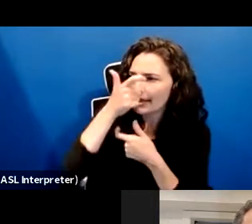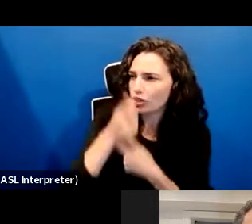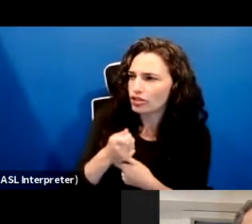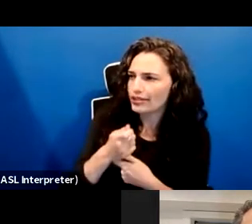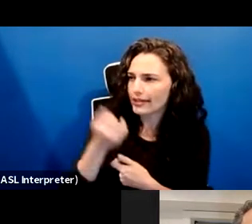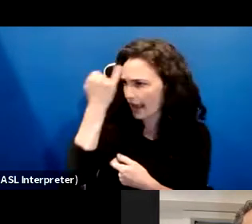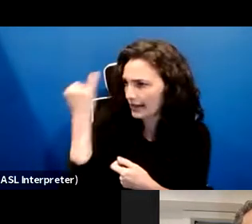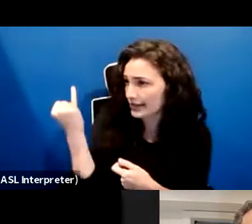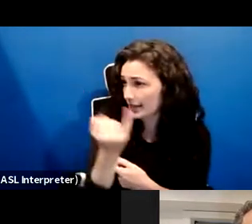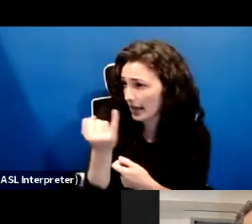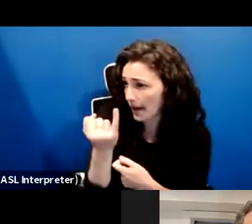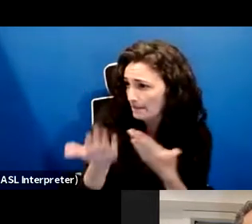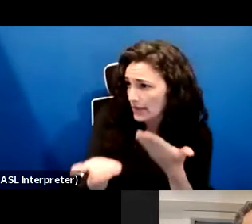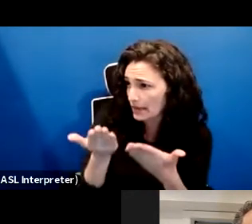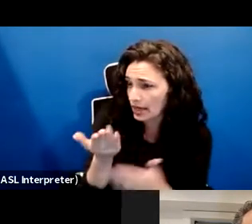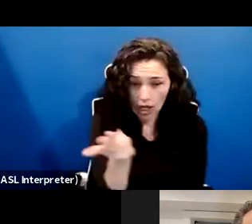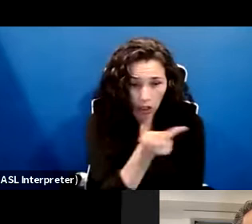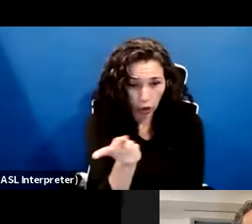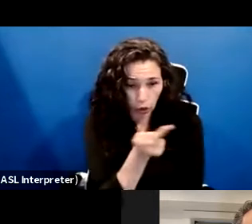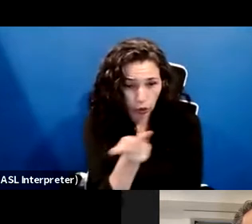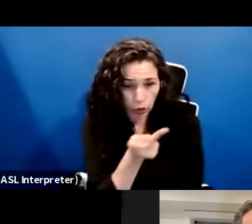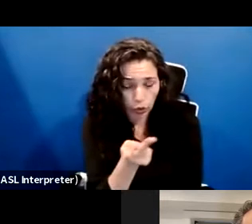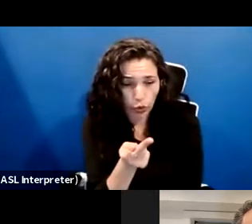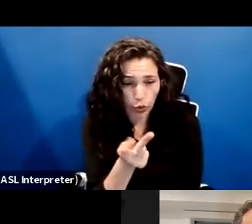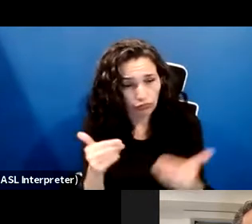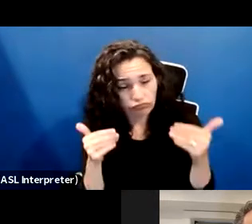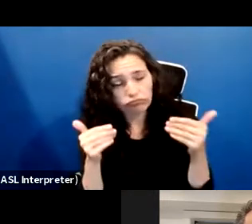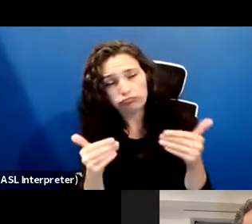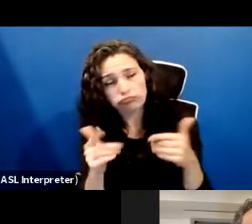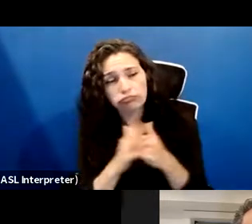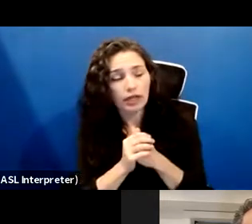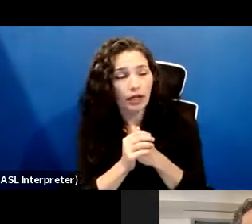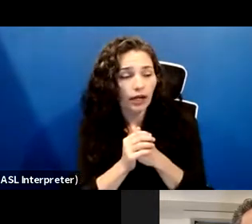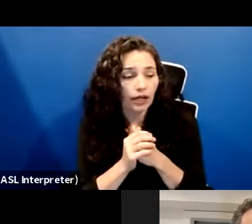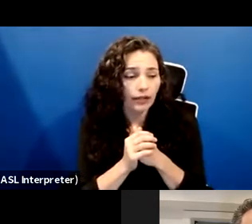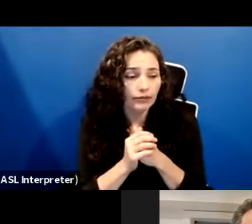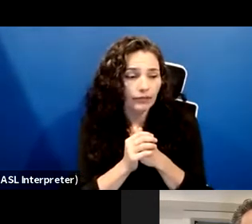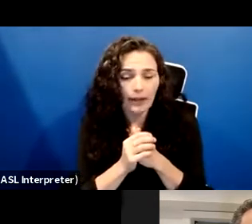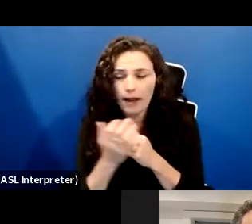is that, I imagine that the two of you get a lot of misconceptions about what it is your job is day-to-day,